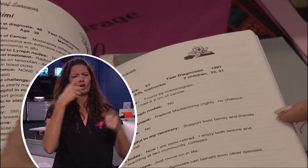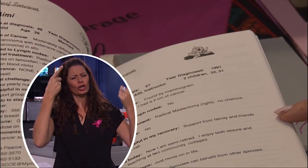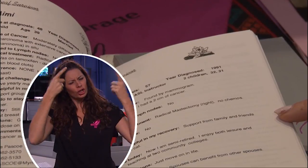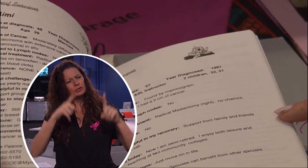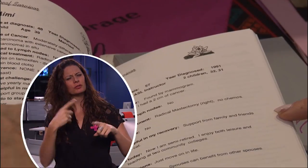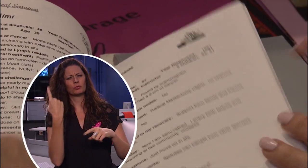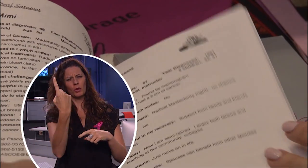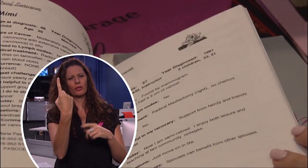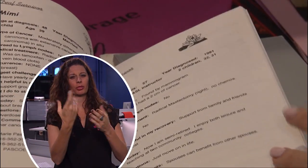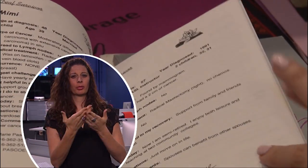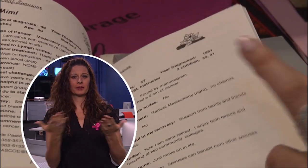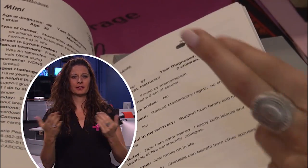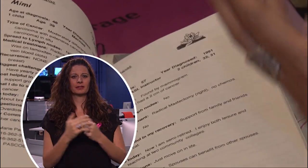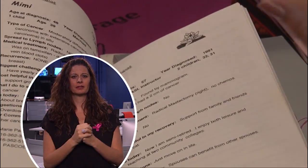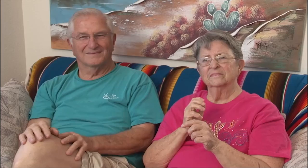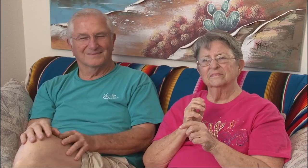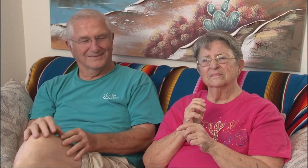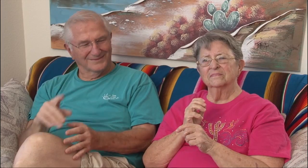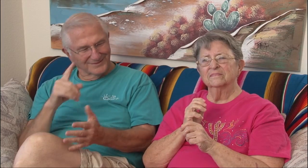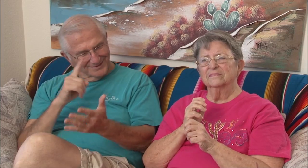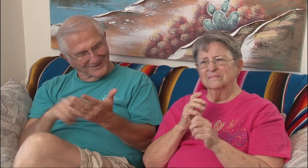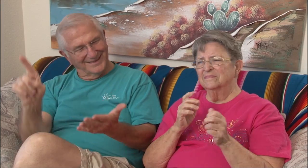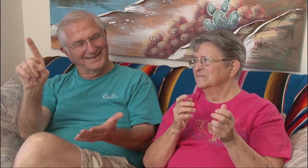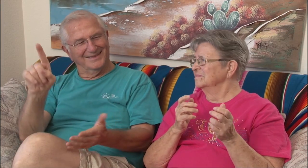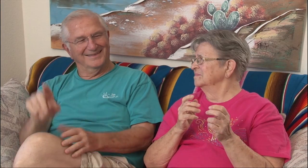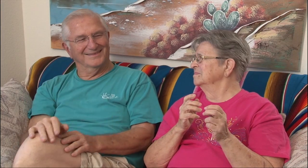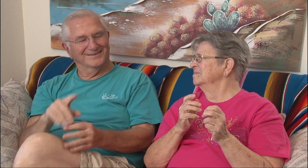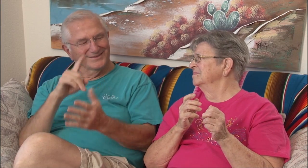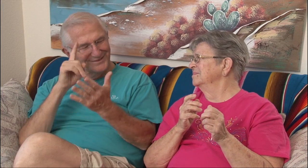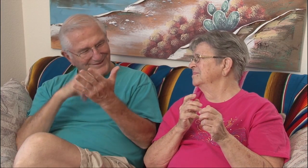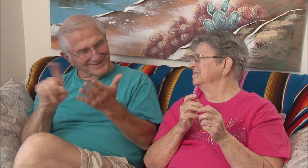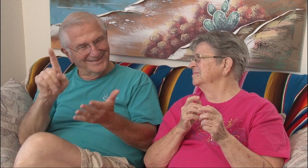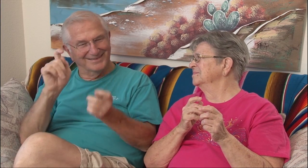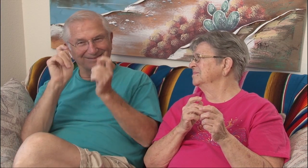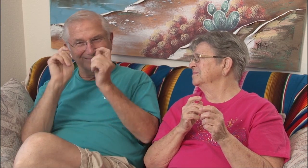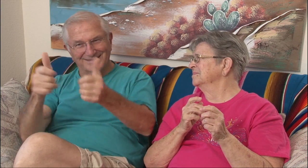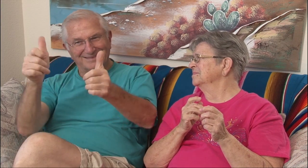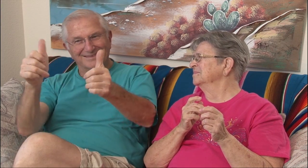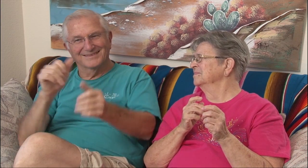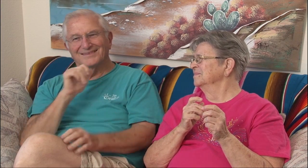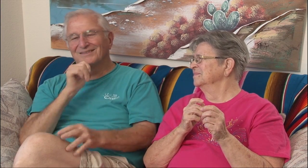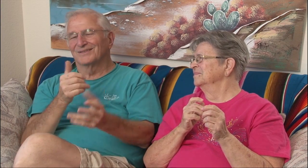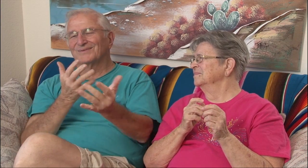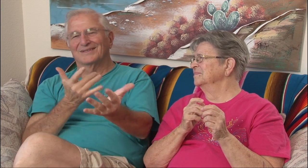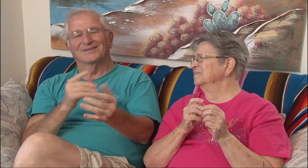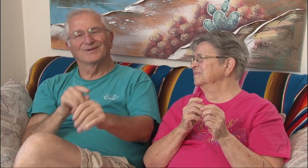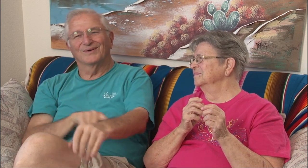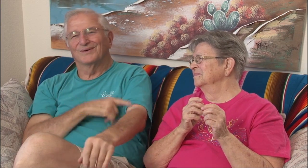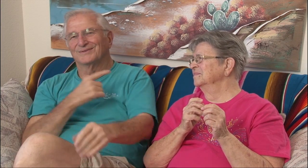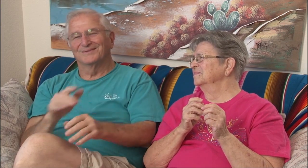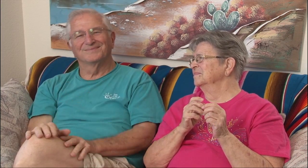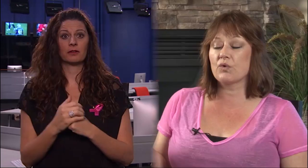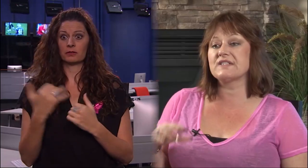The one thing everyone has agreed on -- Buddy: “Get checked. You must get check immediately. Don't wait too long. “